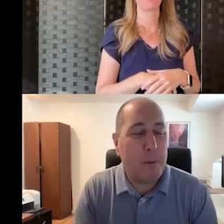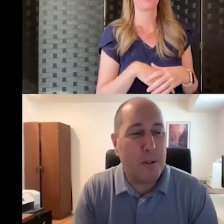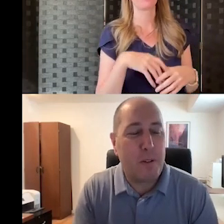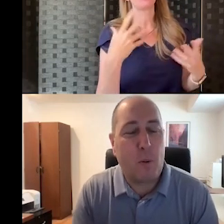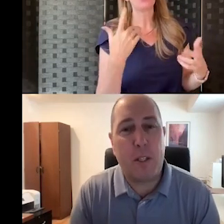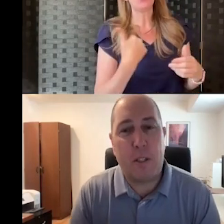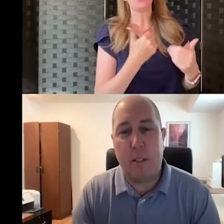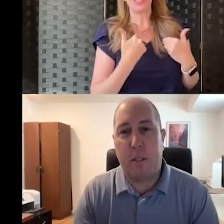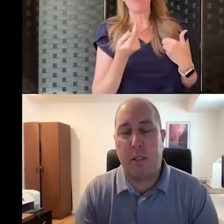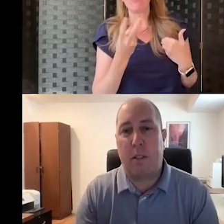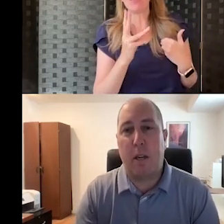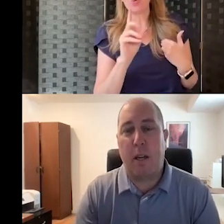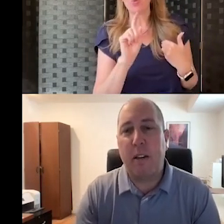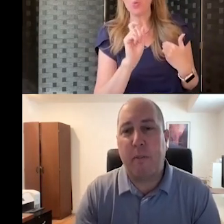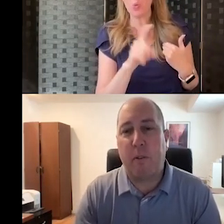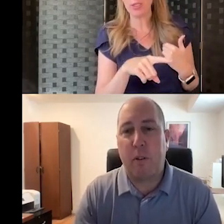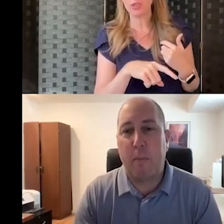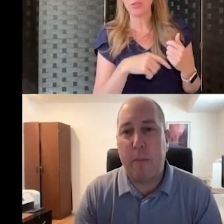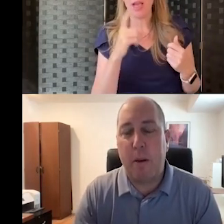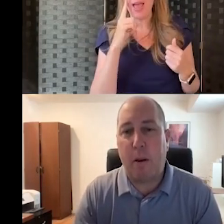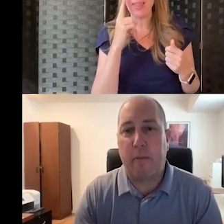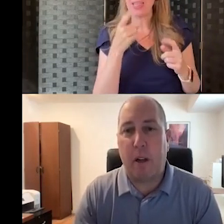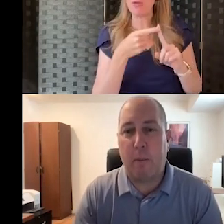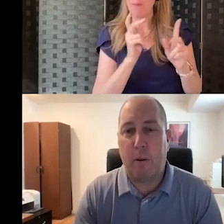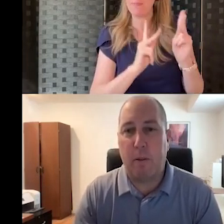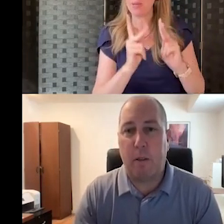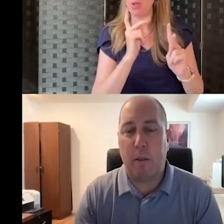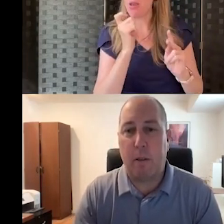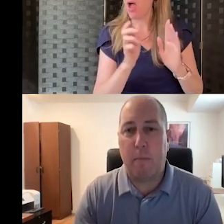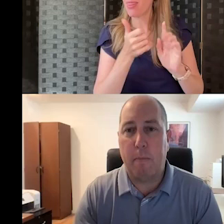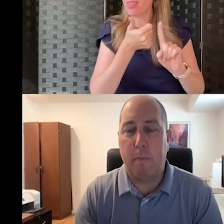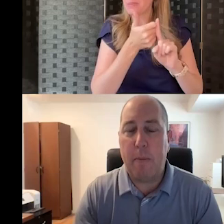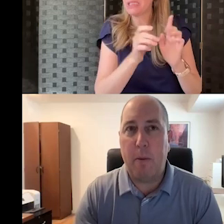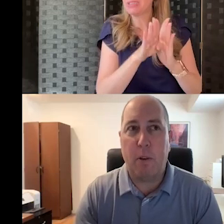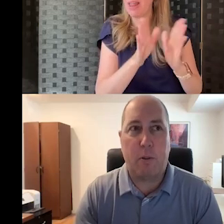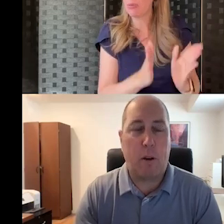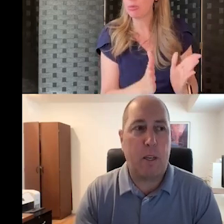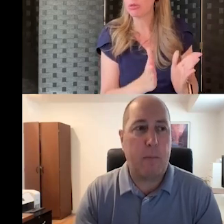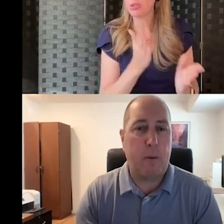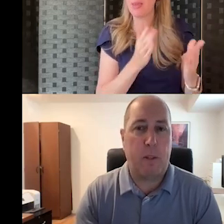couple of questions. I think from folks who are not developers, and maybe were struggling a bit